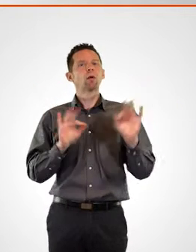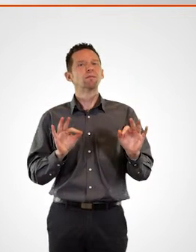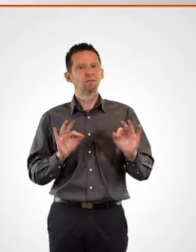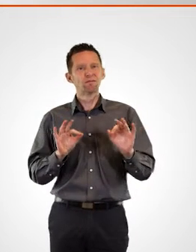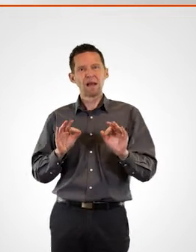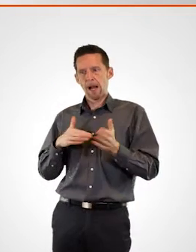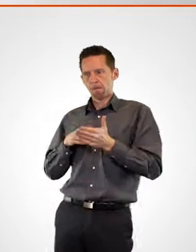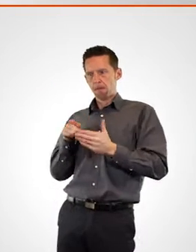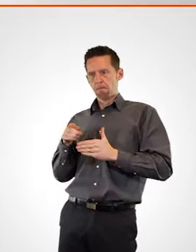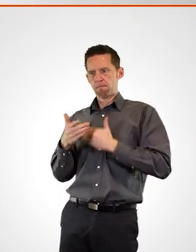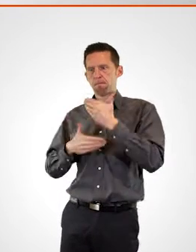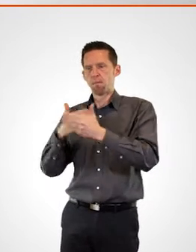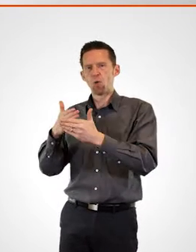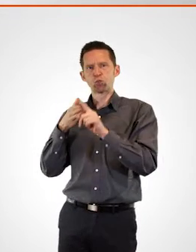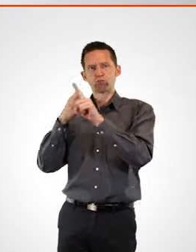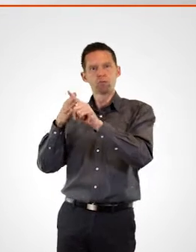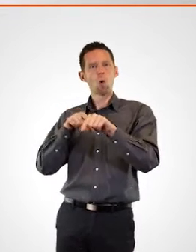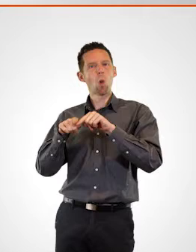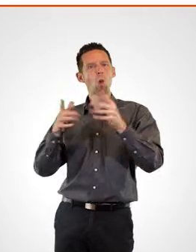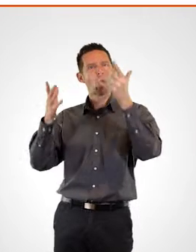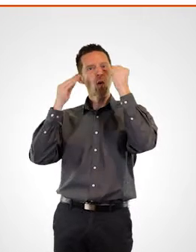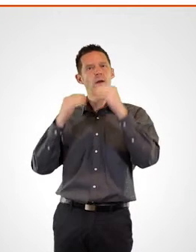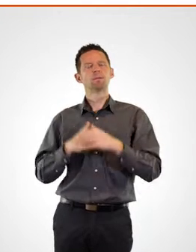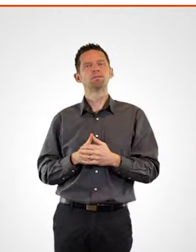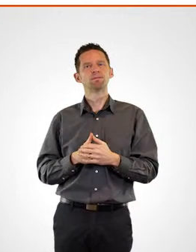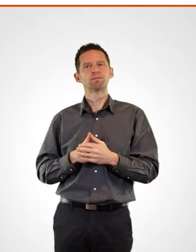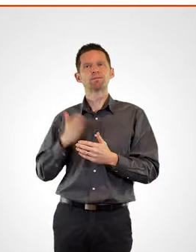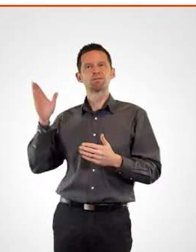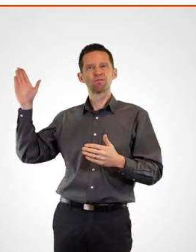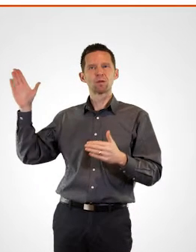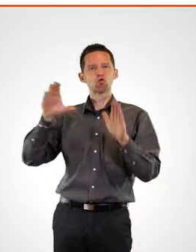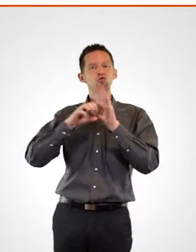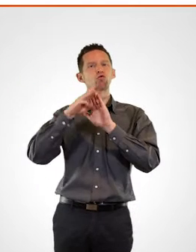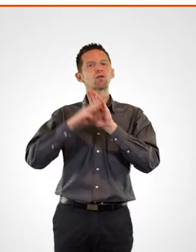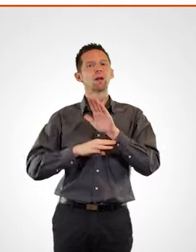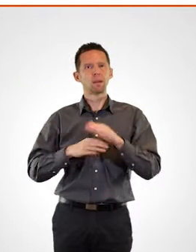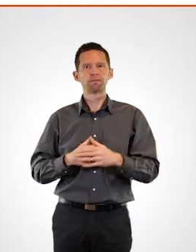and it really moves them towards learning. So let's take a look at the curriculum material.